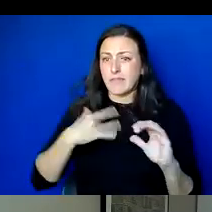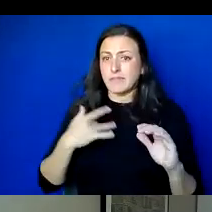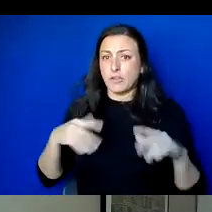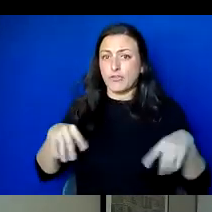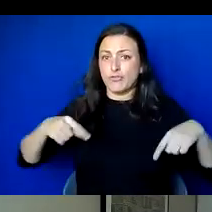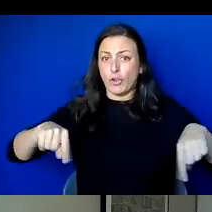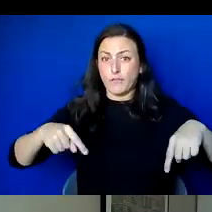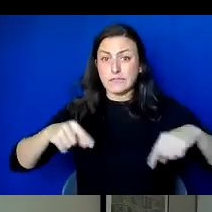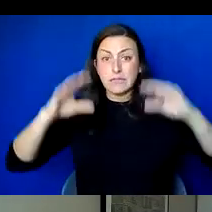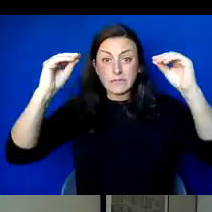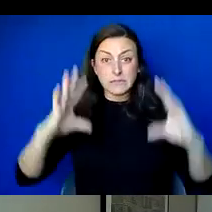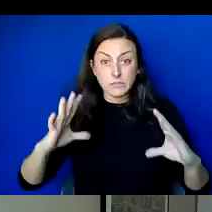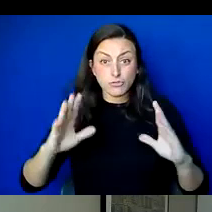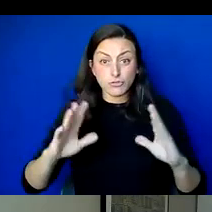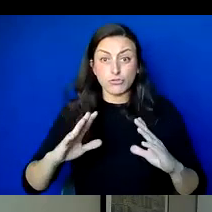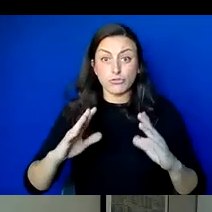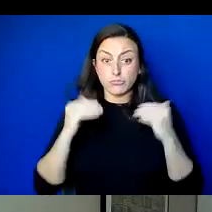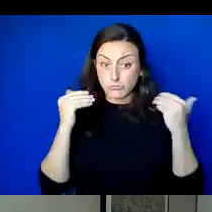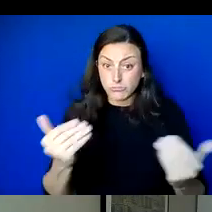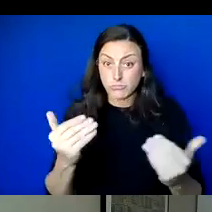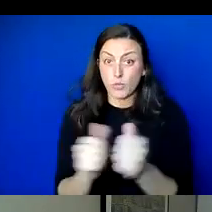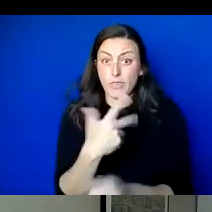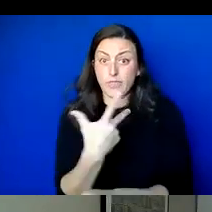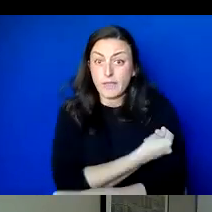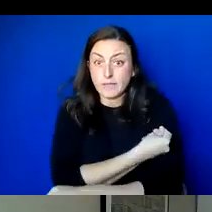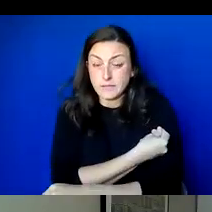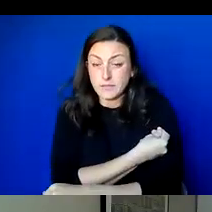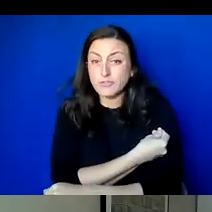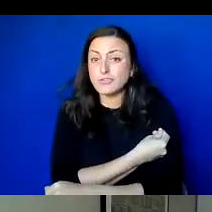start receiving vaccinations, that they feel like, you know, “what's left for me?”